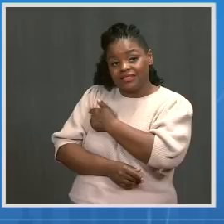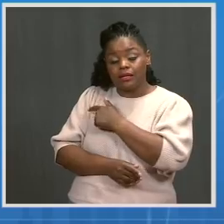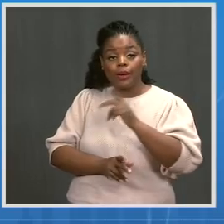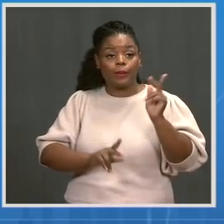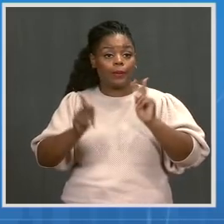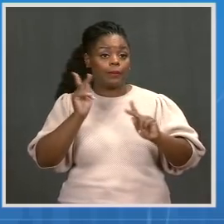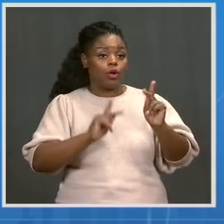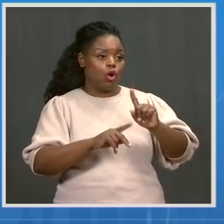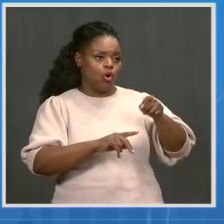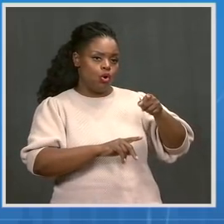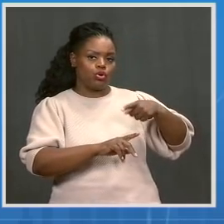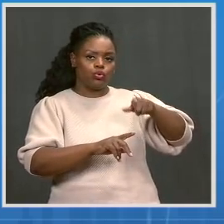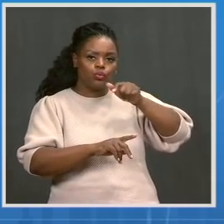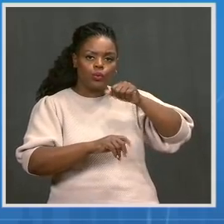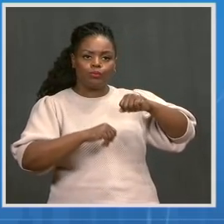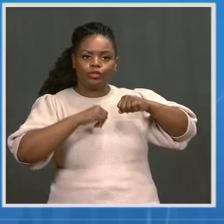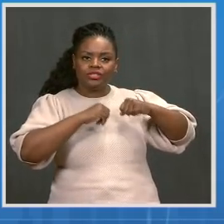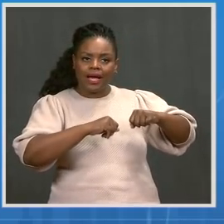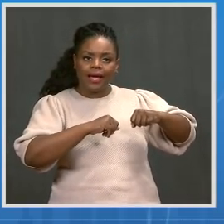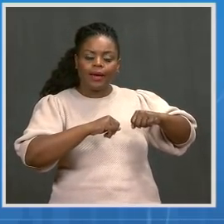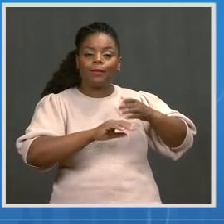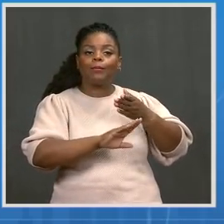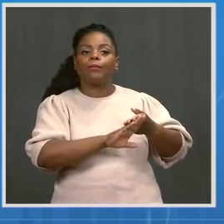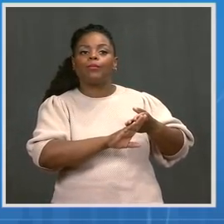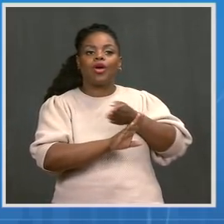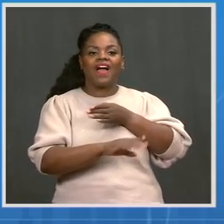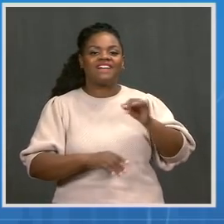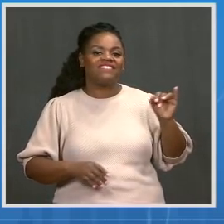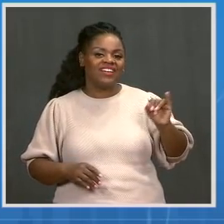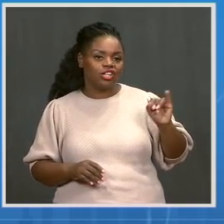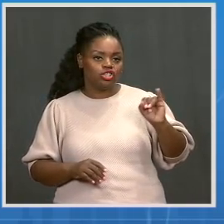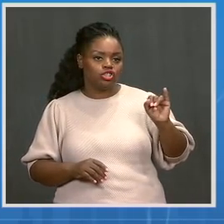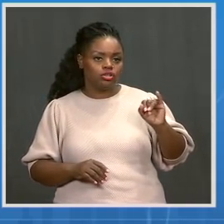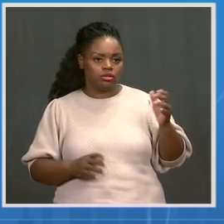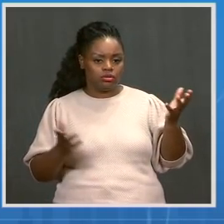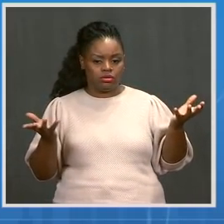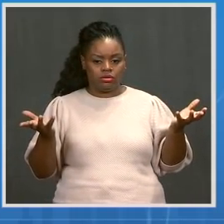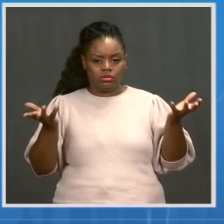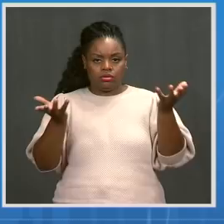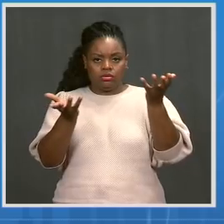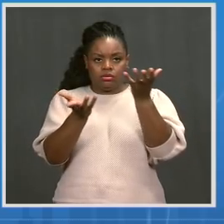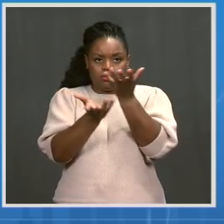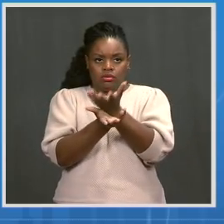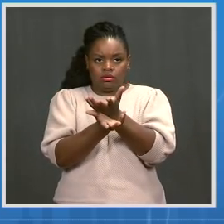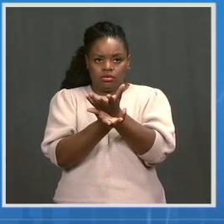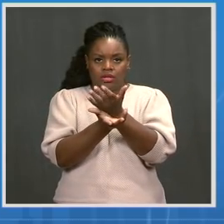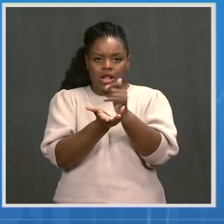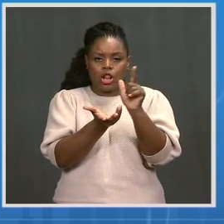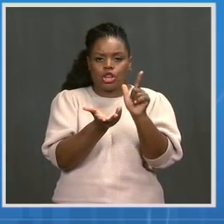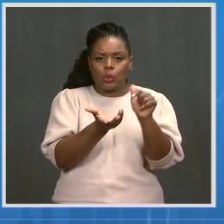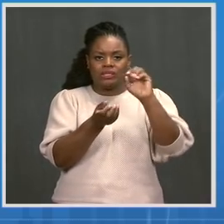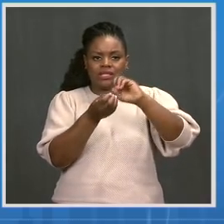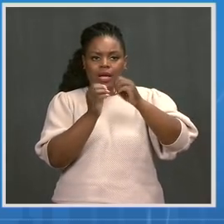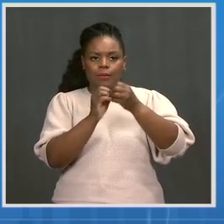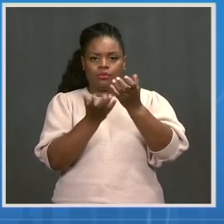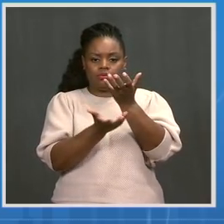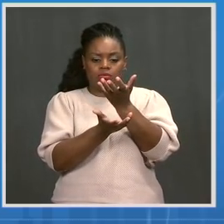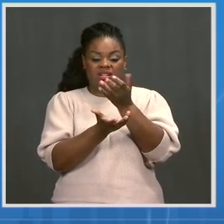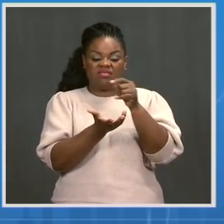because of prior infection. The lower number of that was 70. It seemed like a reasonable number to do. It was empiric.